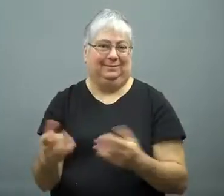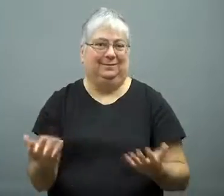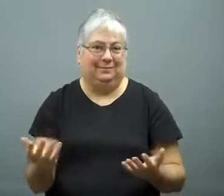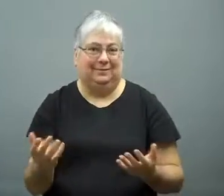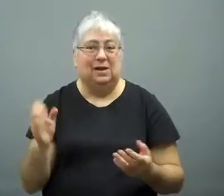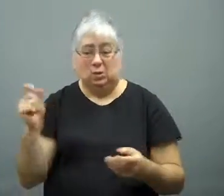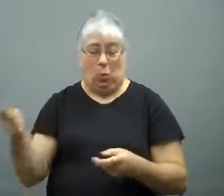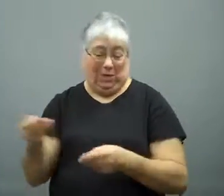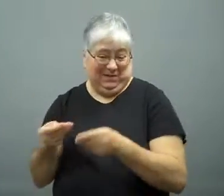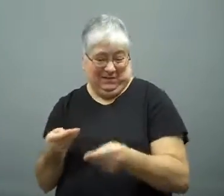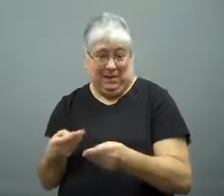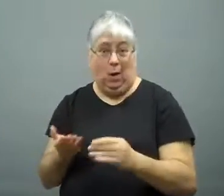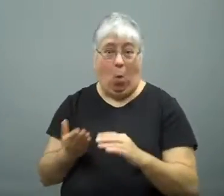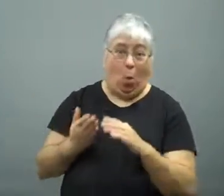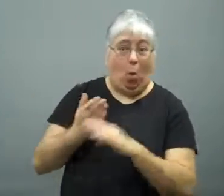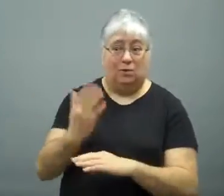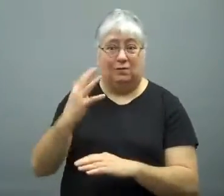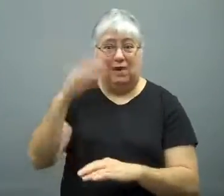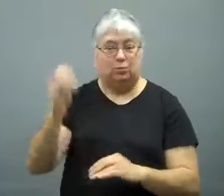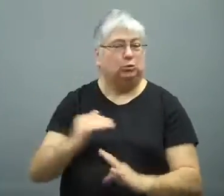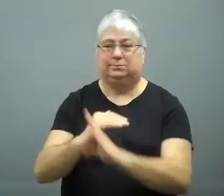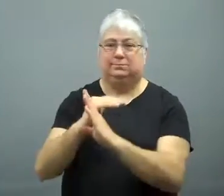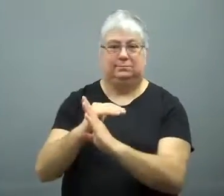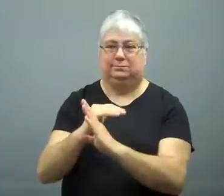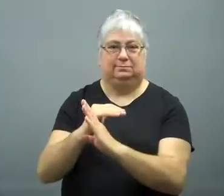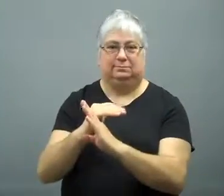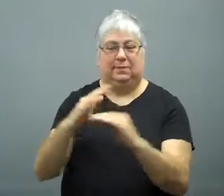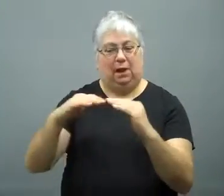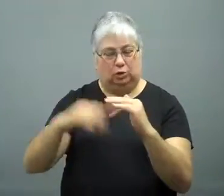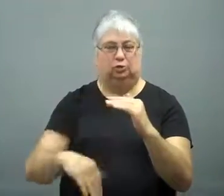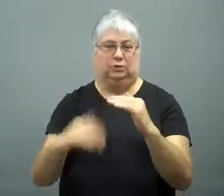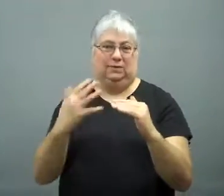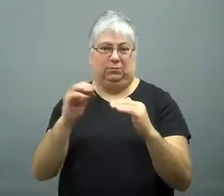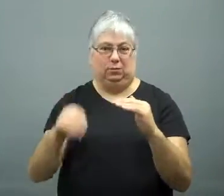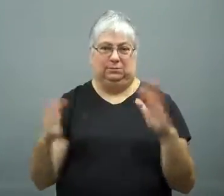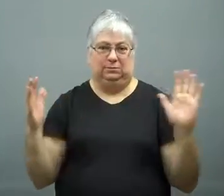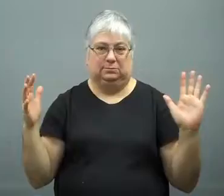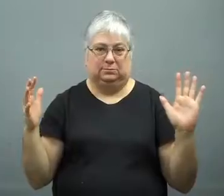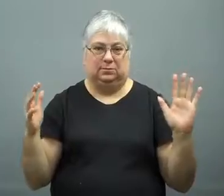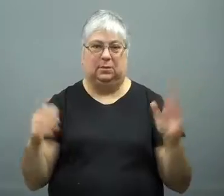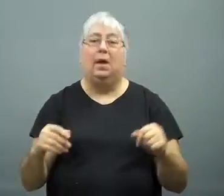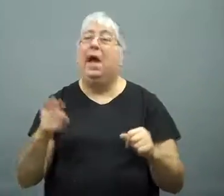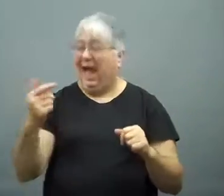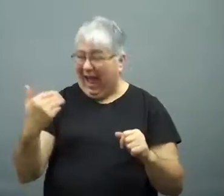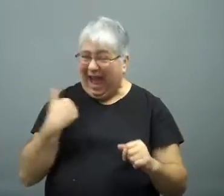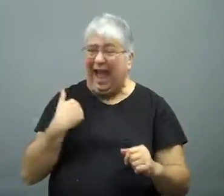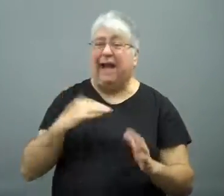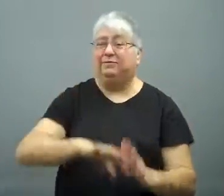Iran is not to enrich Uranium by more than 5% from now on.